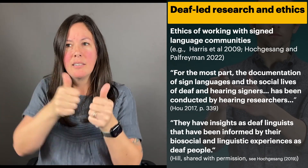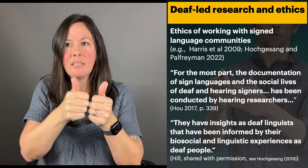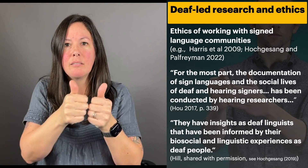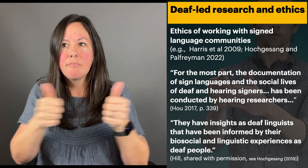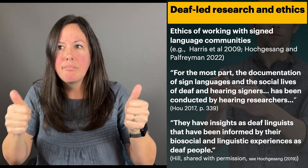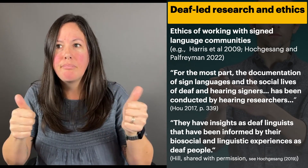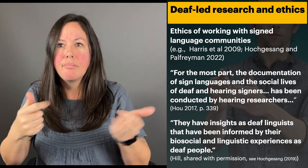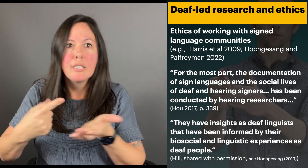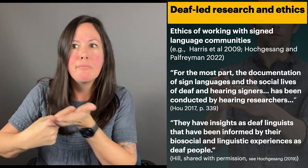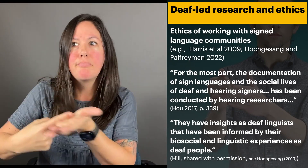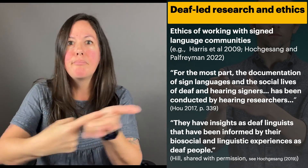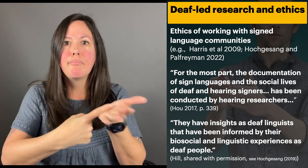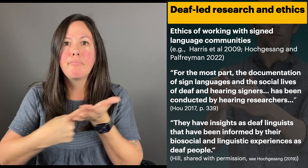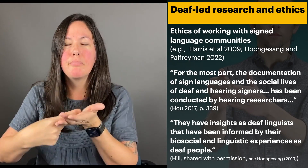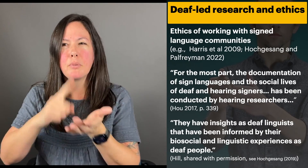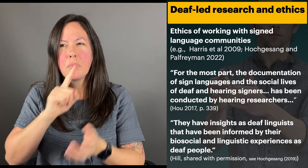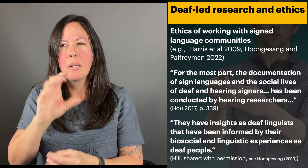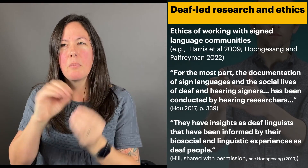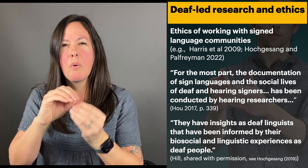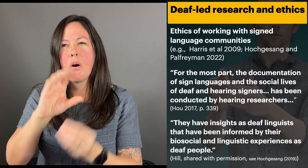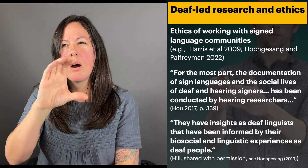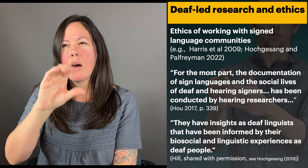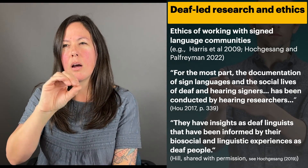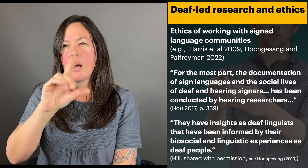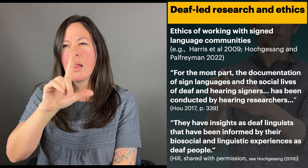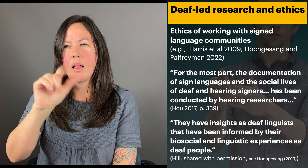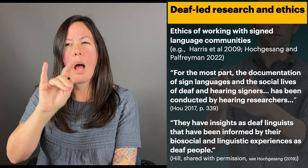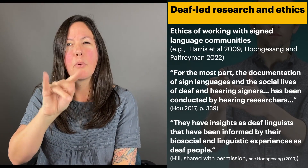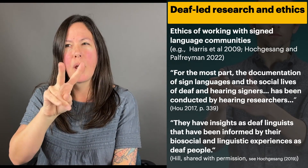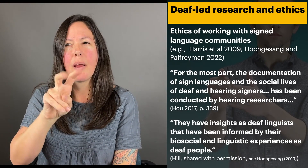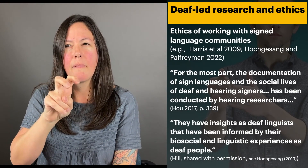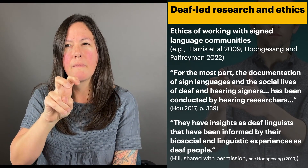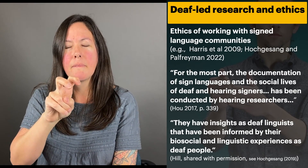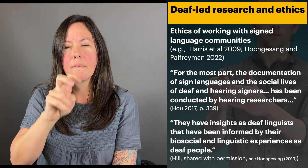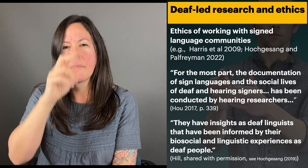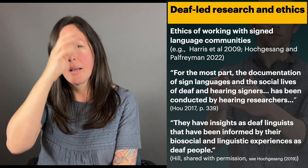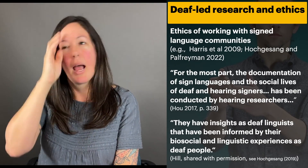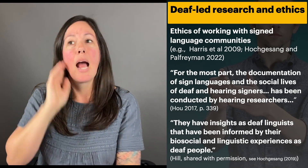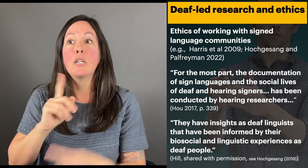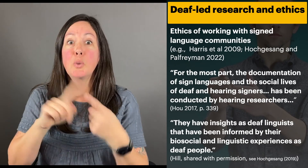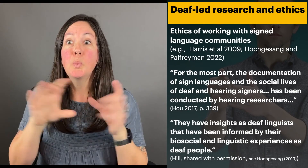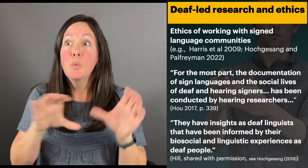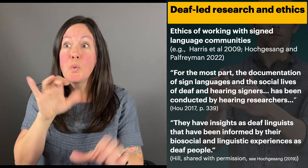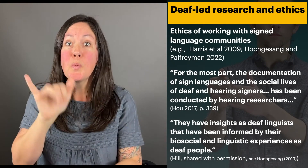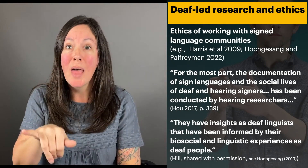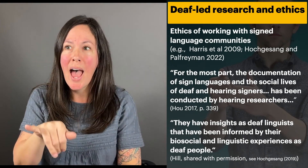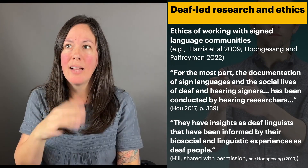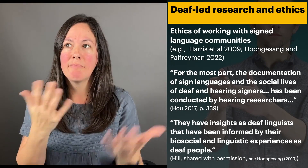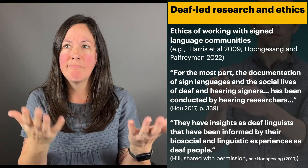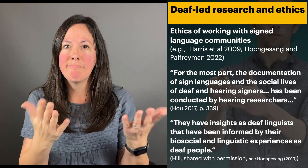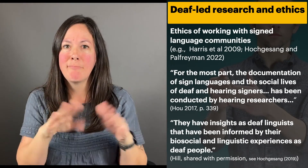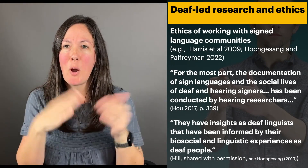Freeman the article that we wrote from 2022 thinking about how the team is Led